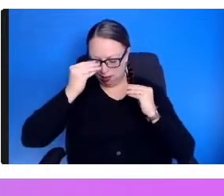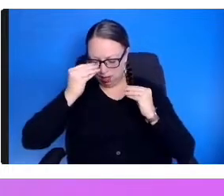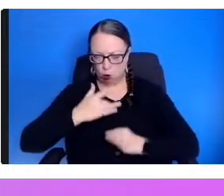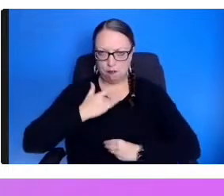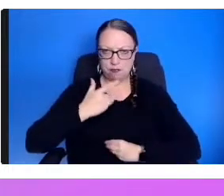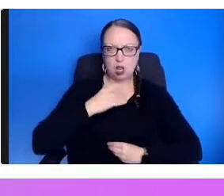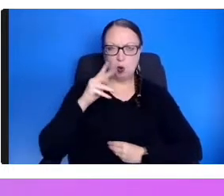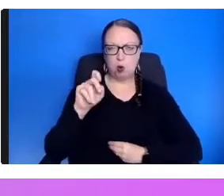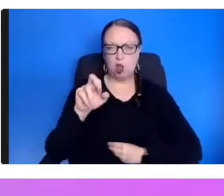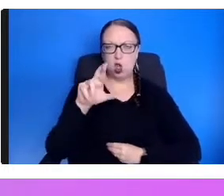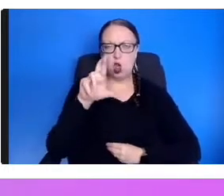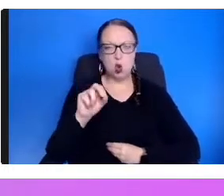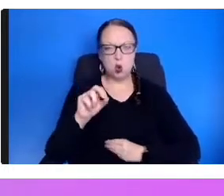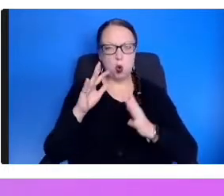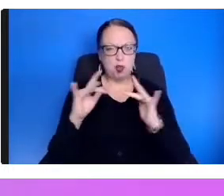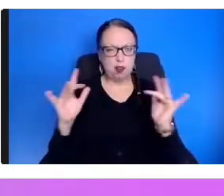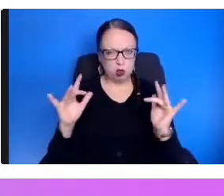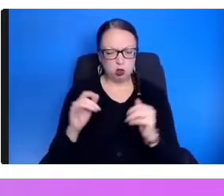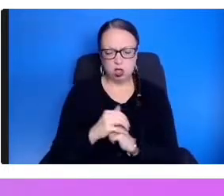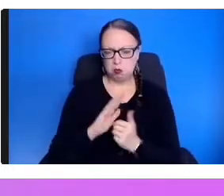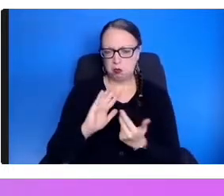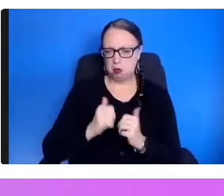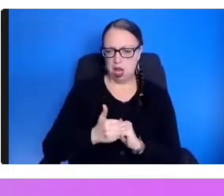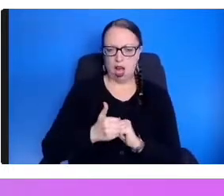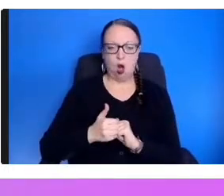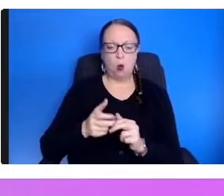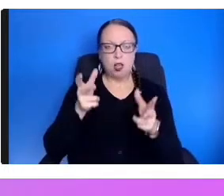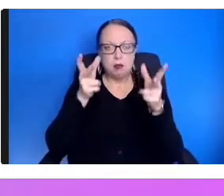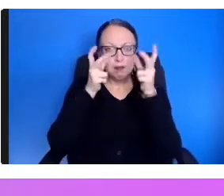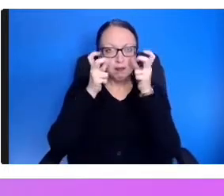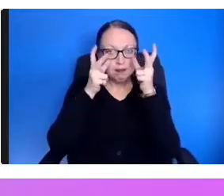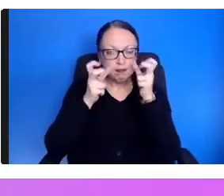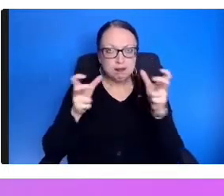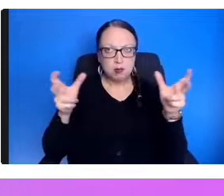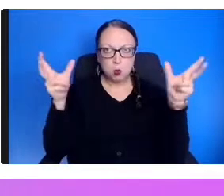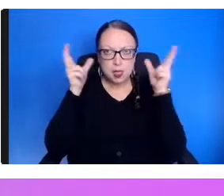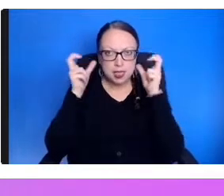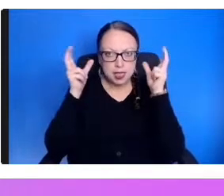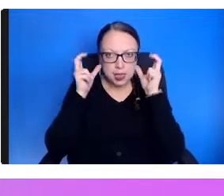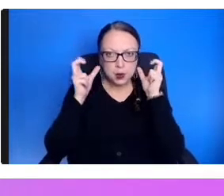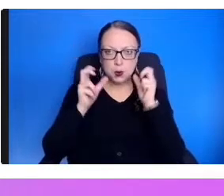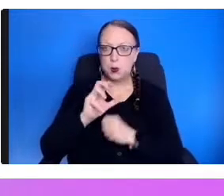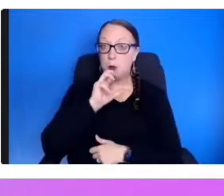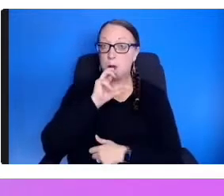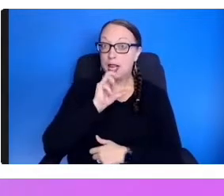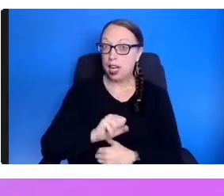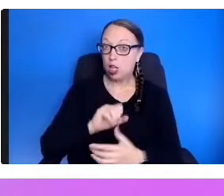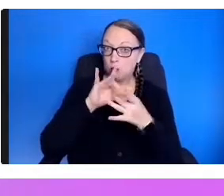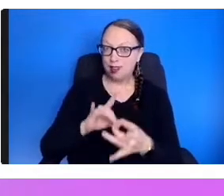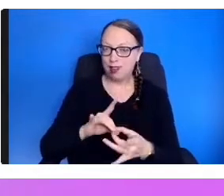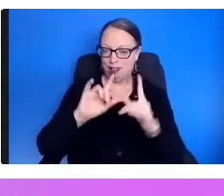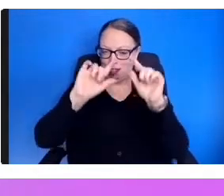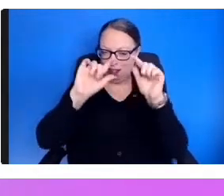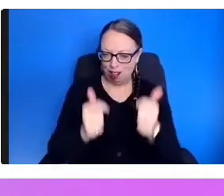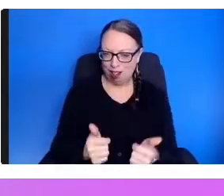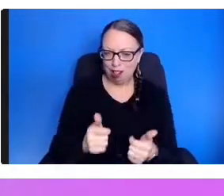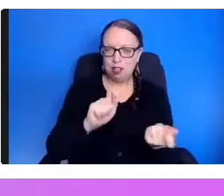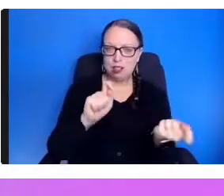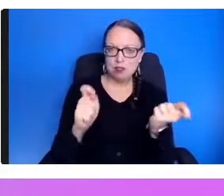the way we sense with either hearing or side or age related degenerative change as we get older.